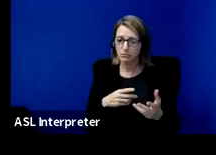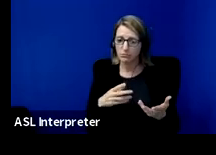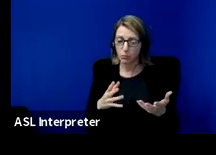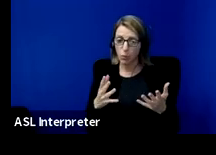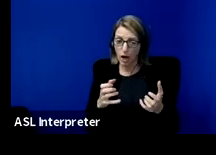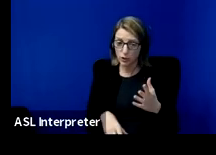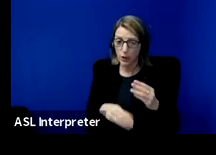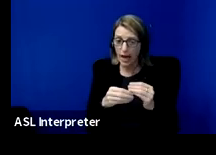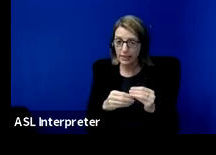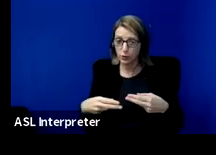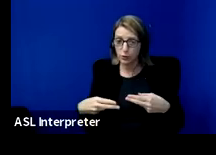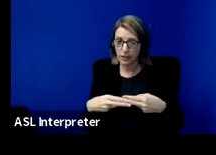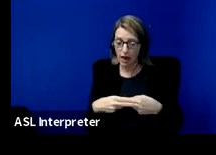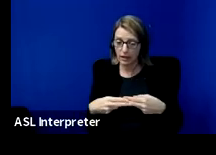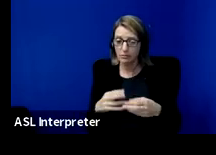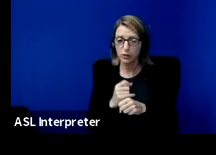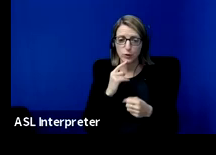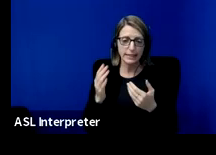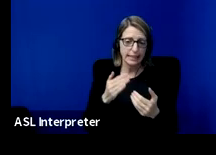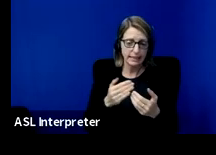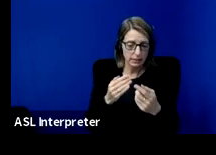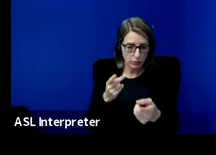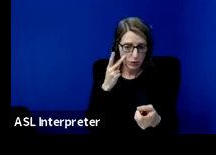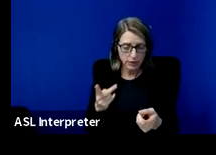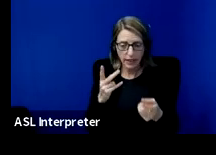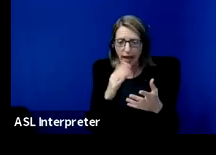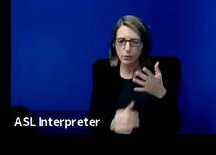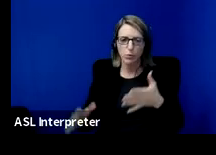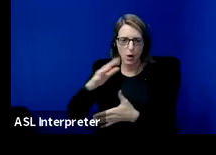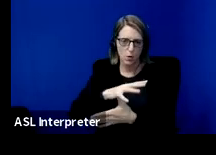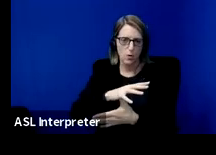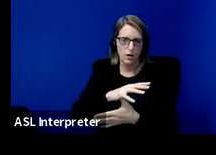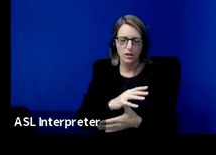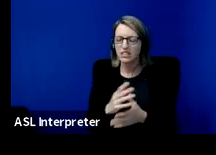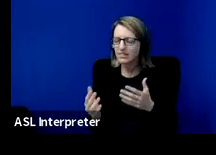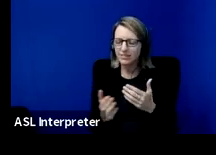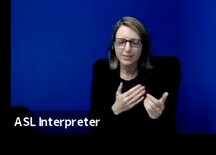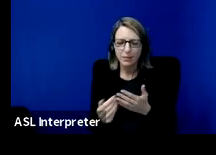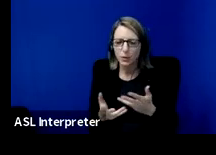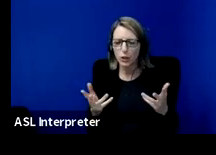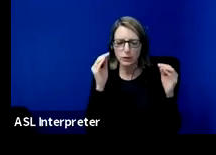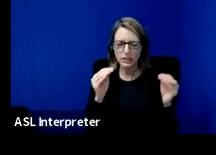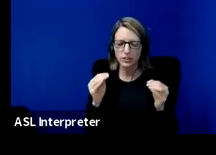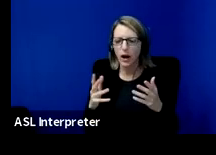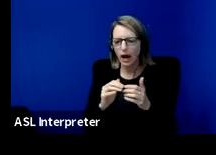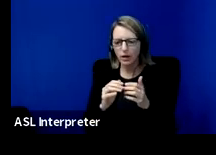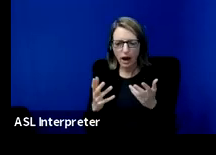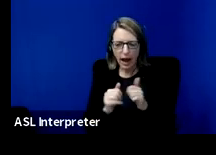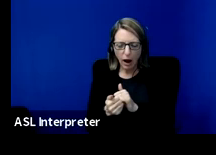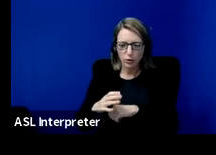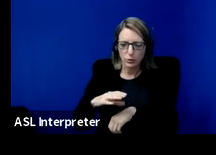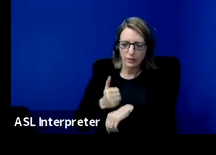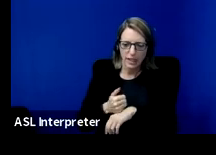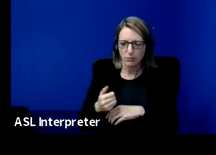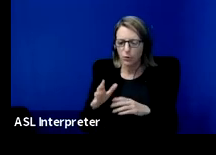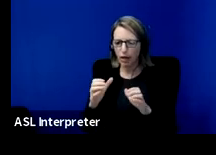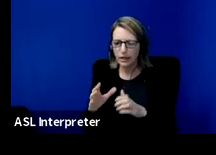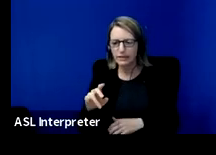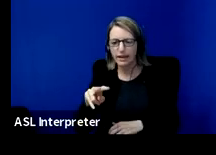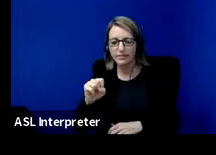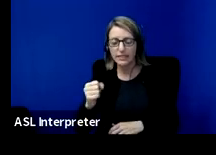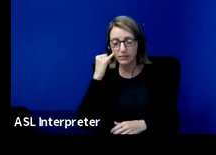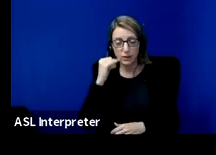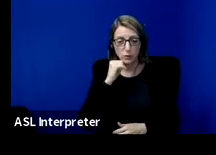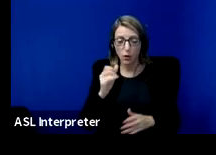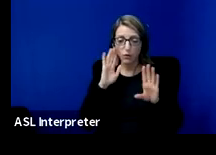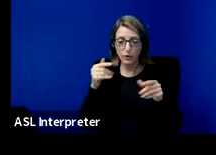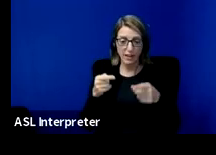ESD 112-- Kristina Wambold: So that you always have it handy and top of mind, because we know, no matter what you do in Canvas. If we don't attend to these needs. First, it won't be successful.